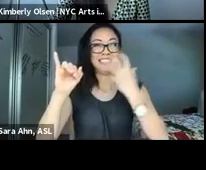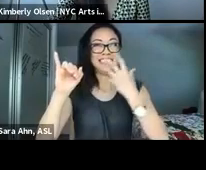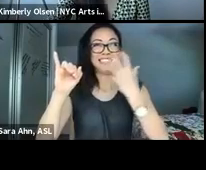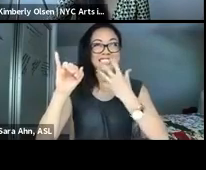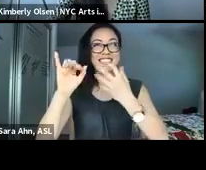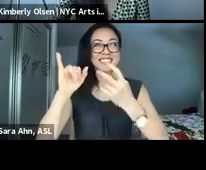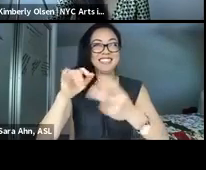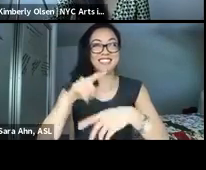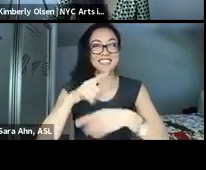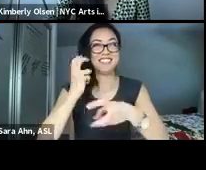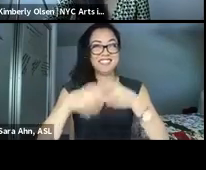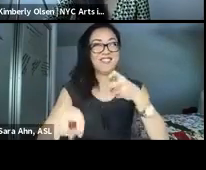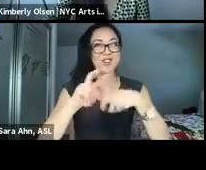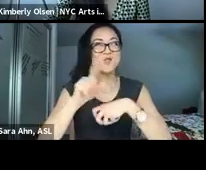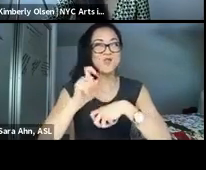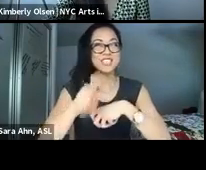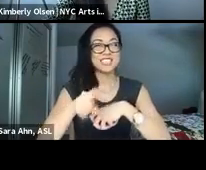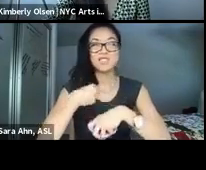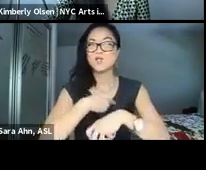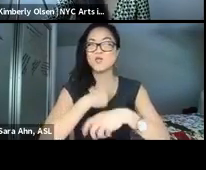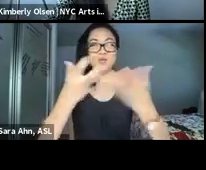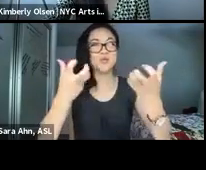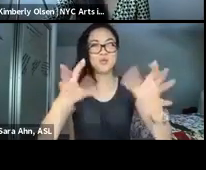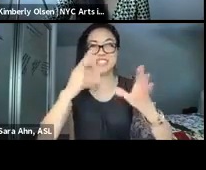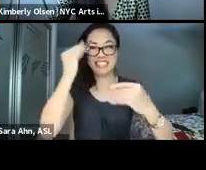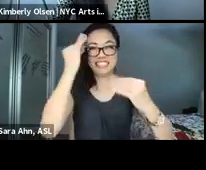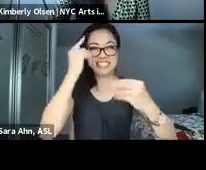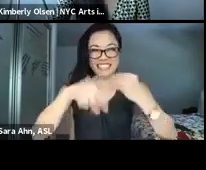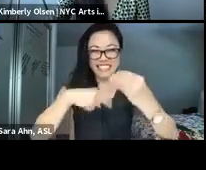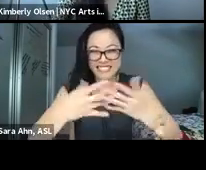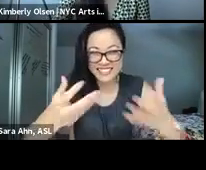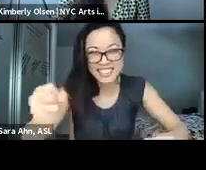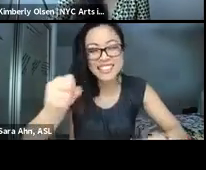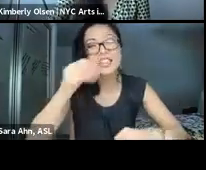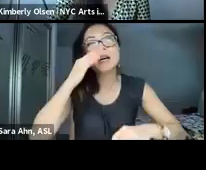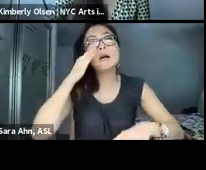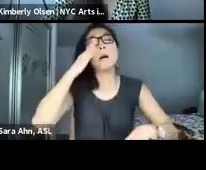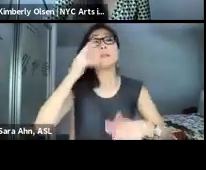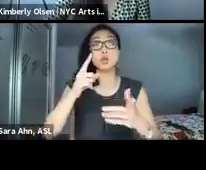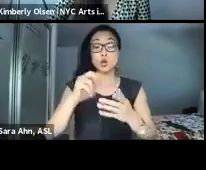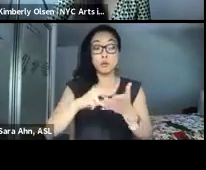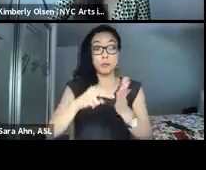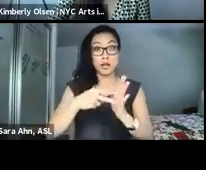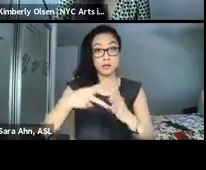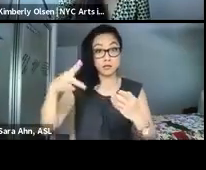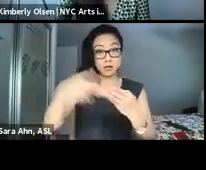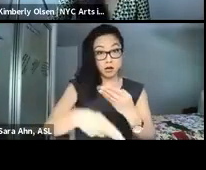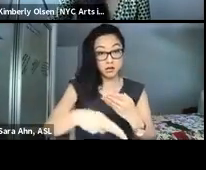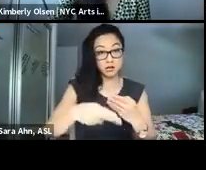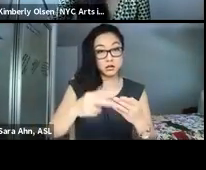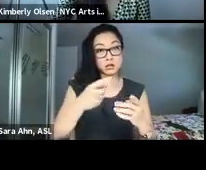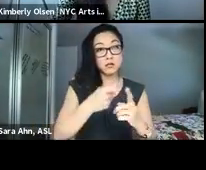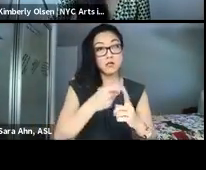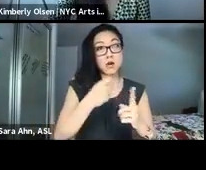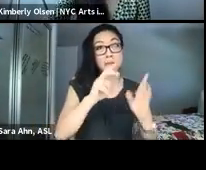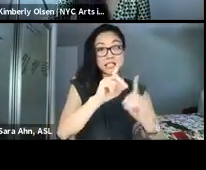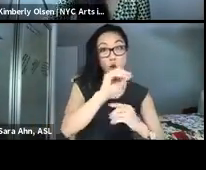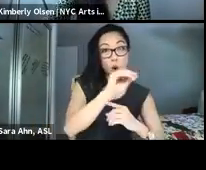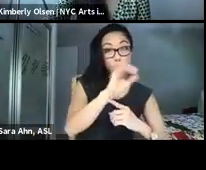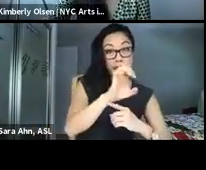think of two things that would happen if arts funding is cut. What is the impact of that?